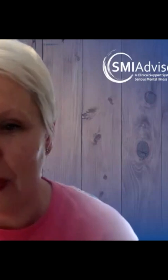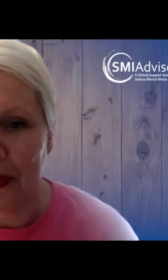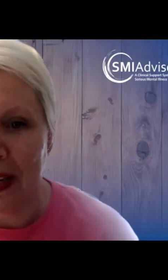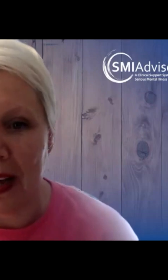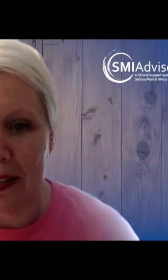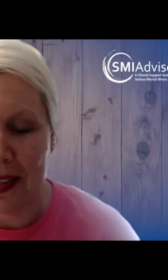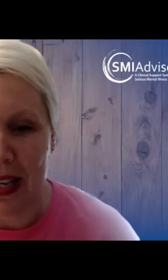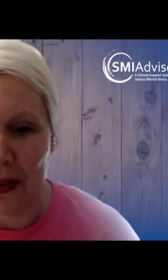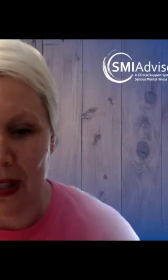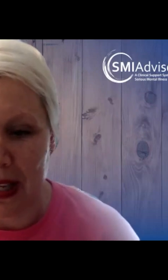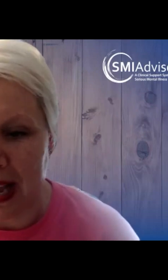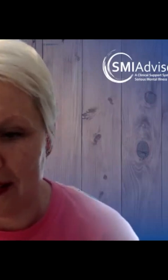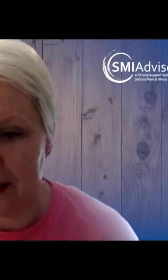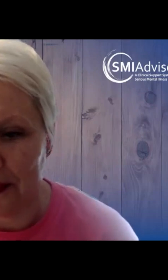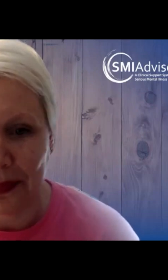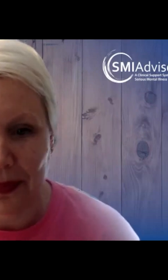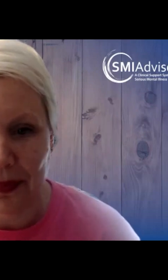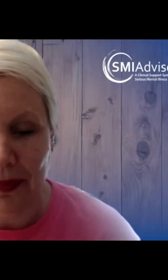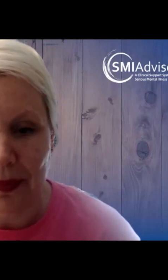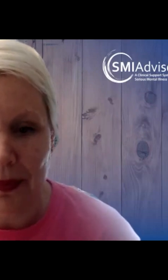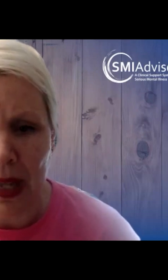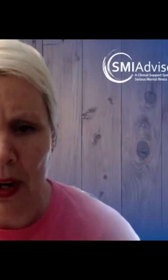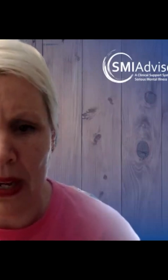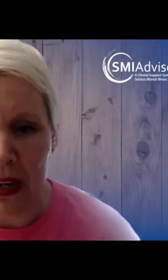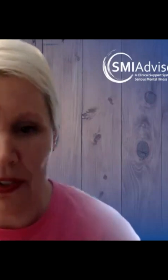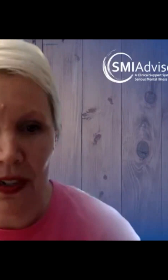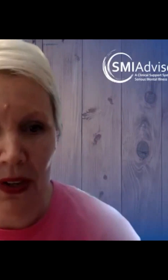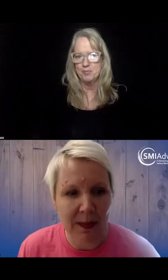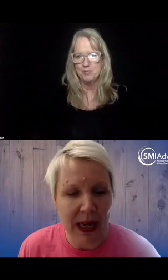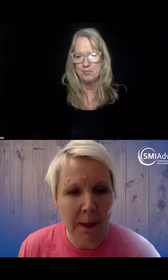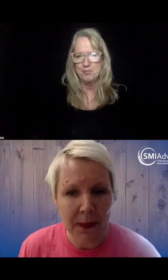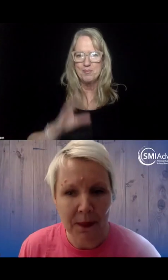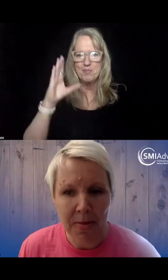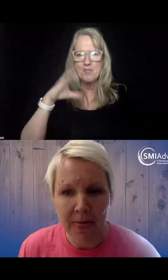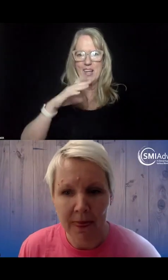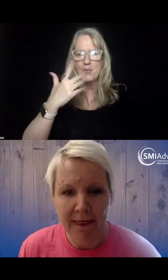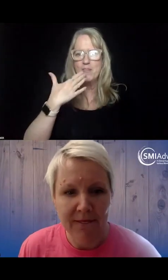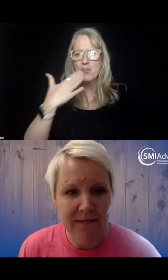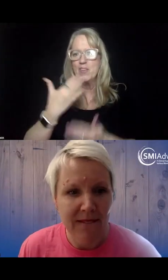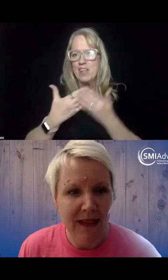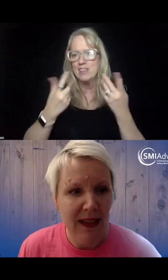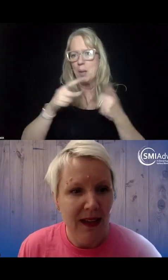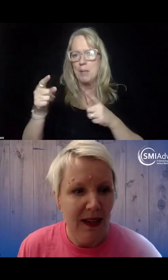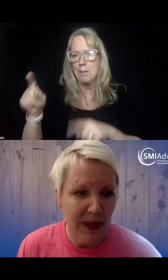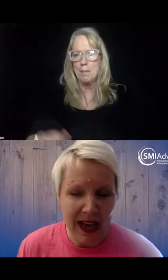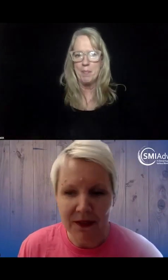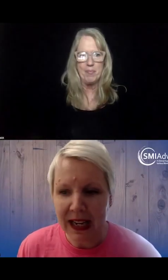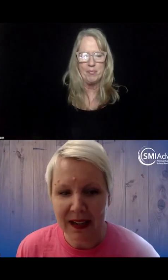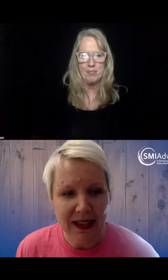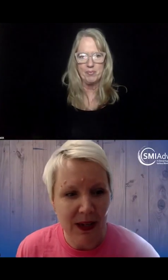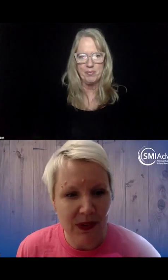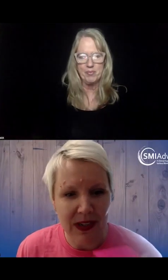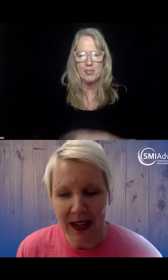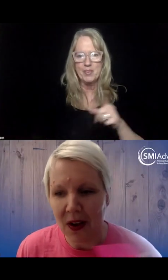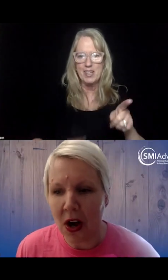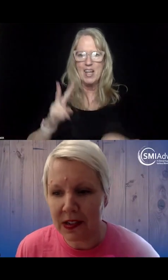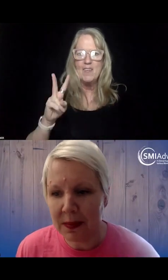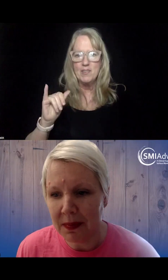WHAT DO WE HAVE TO SAY AT THE END? WE HAD VIC. HE WAS AWESOME